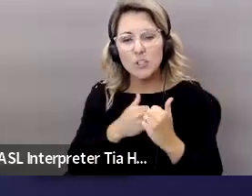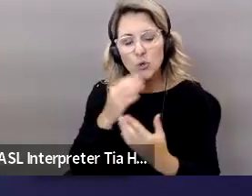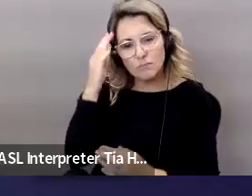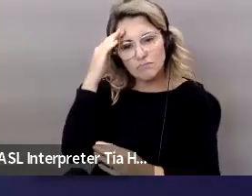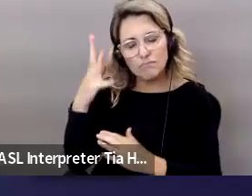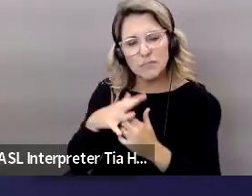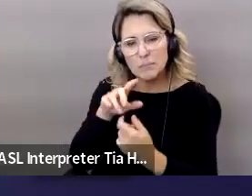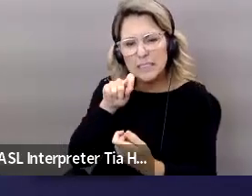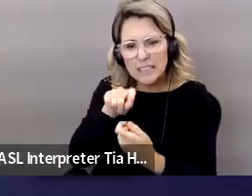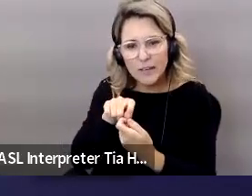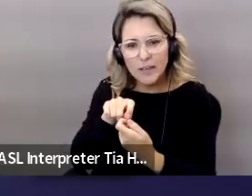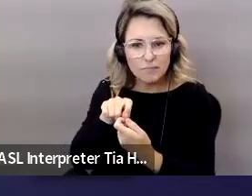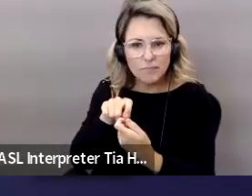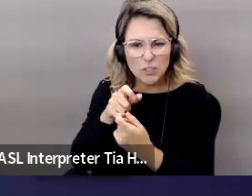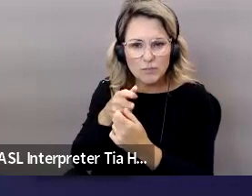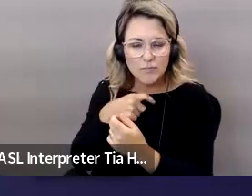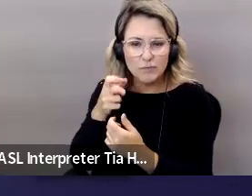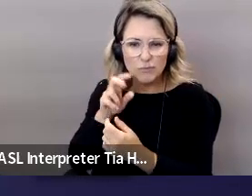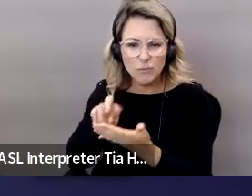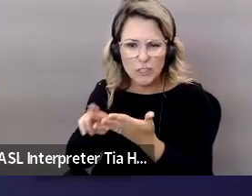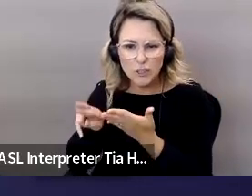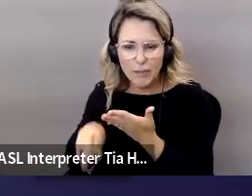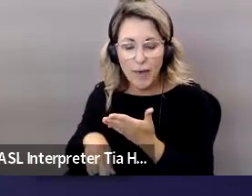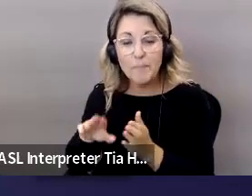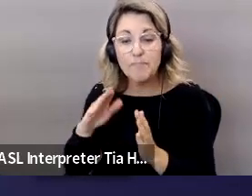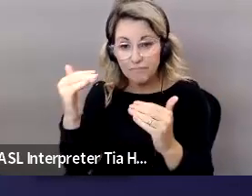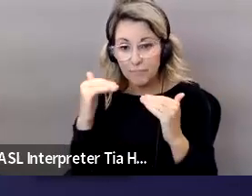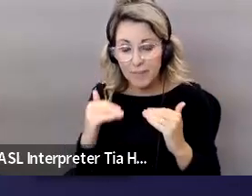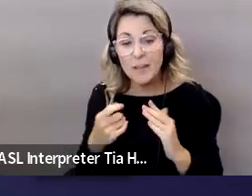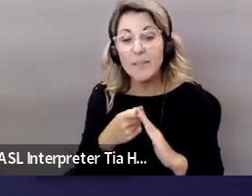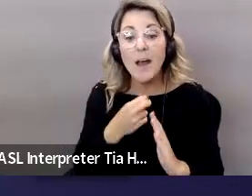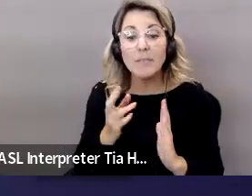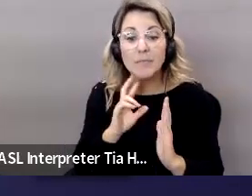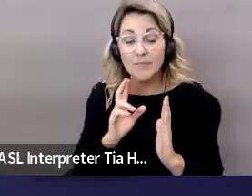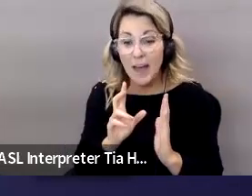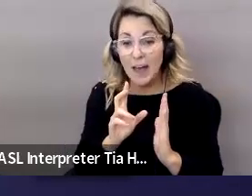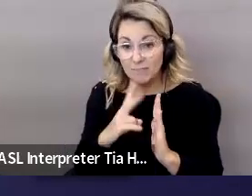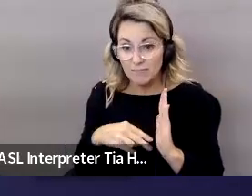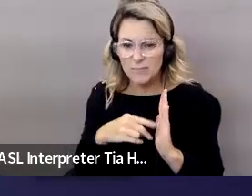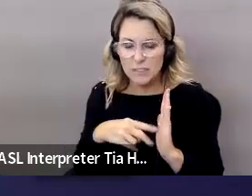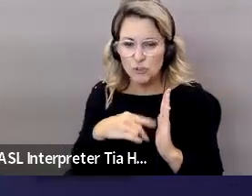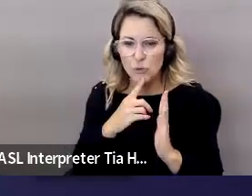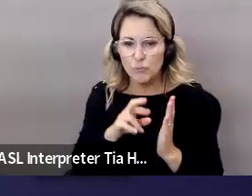we're doing. Related to that, from the literature review do the research questions, the hypotheses,